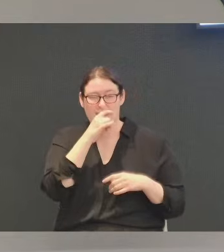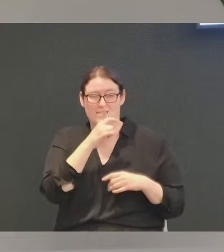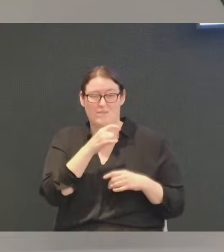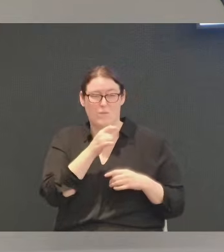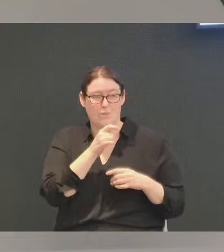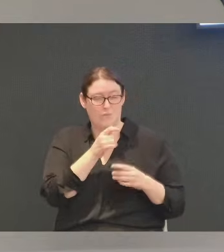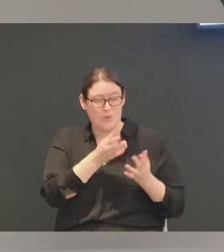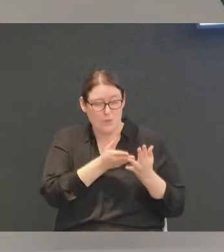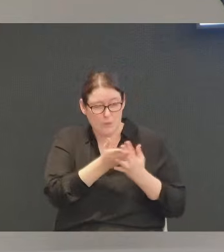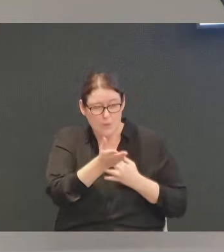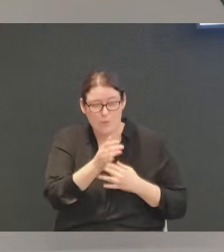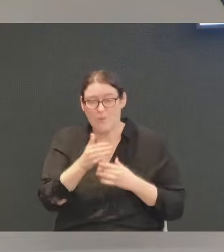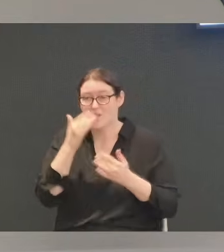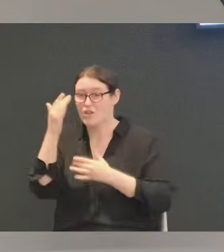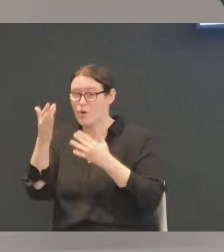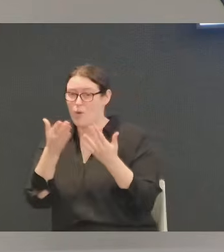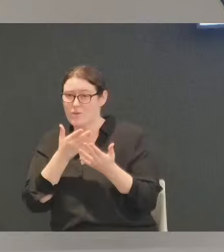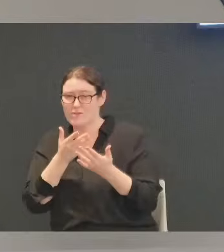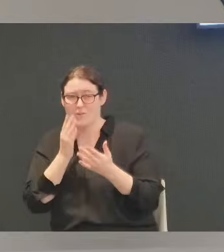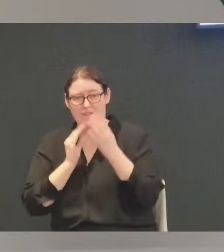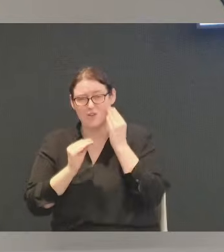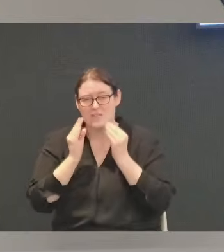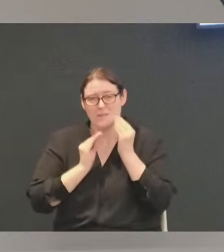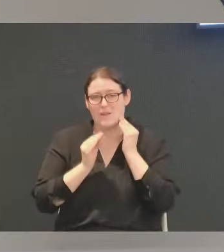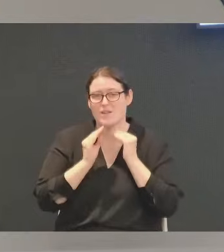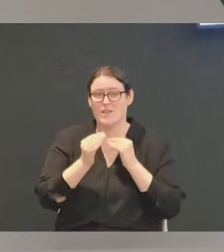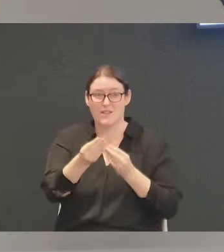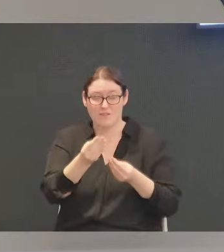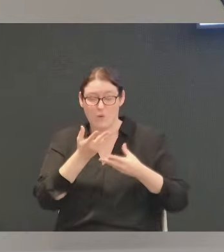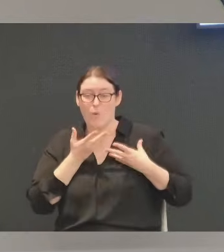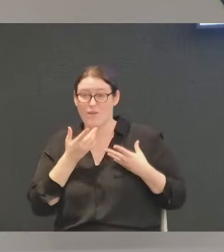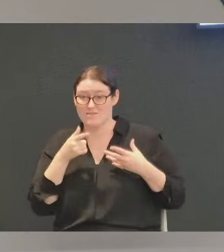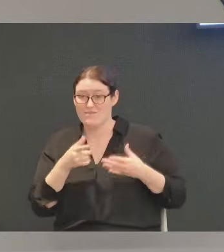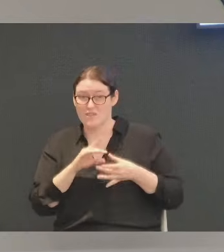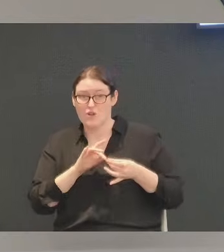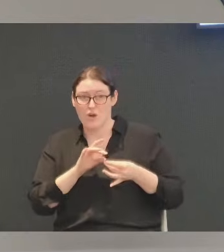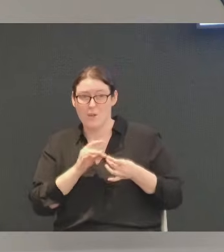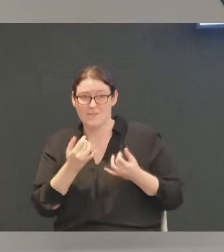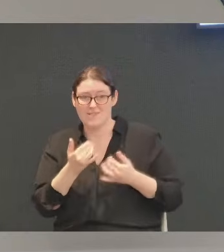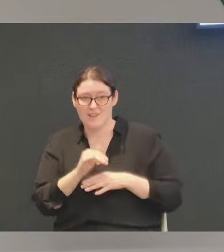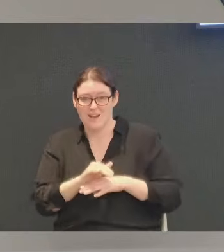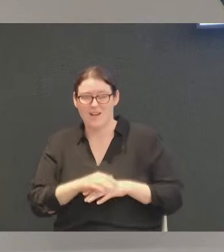and they've indicated that this evening by their comments. So, we'll just have to move forward